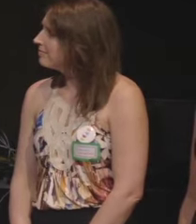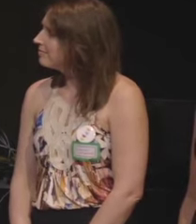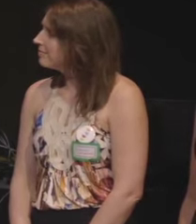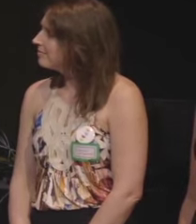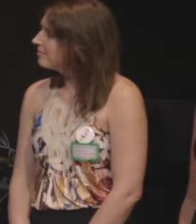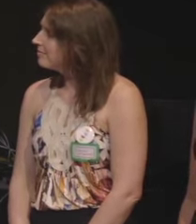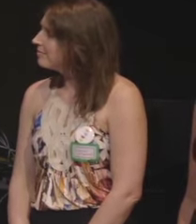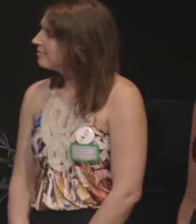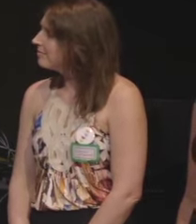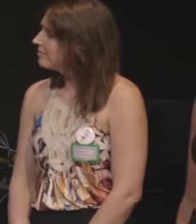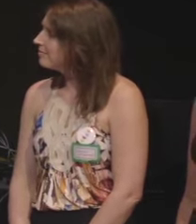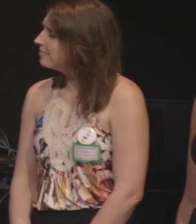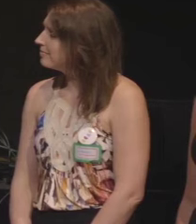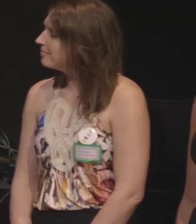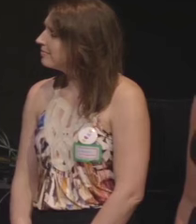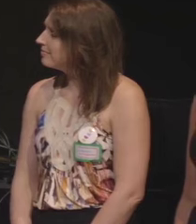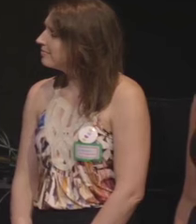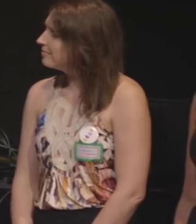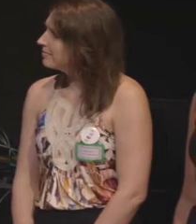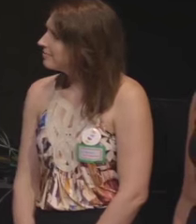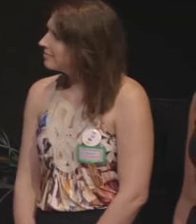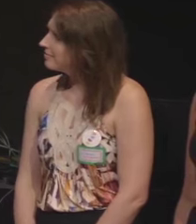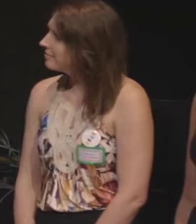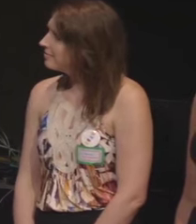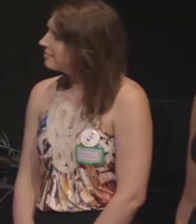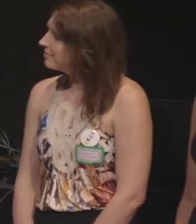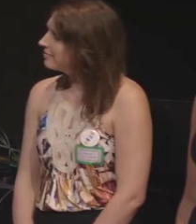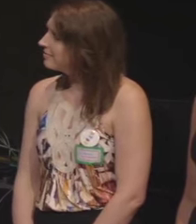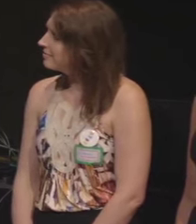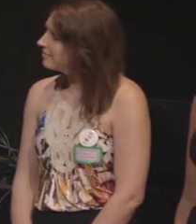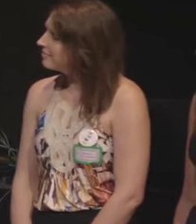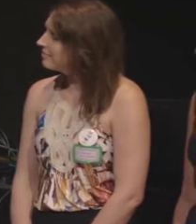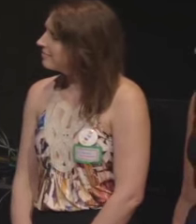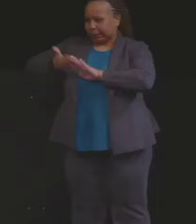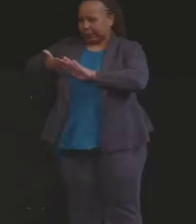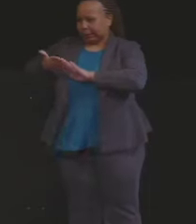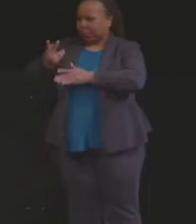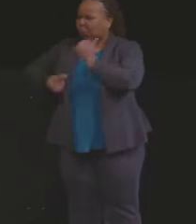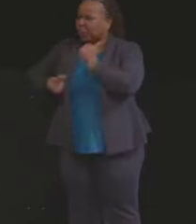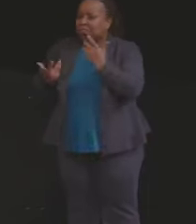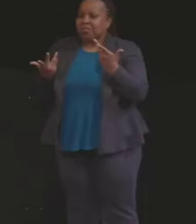because with them you can both build captions and run them, of course. That's all you need.